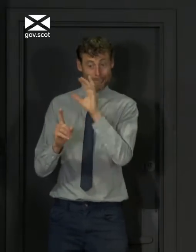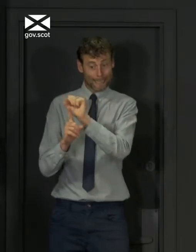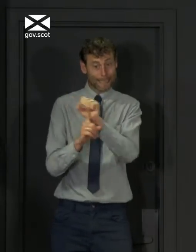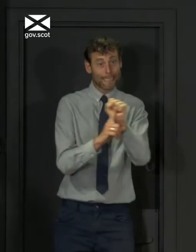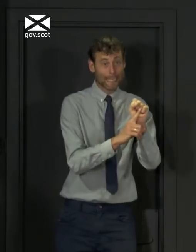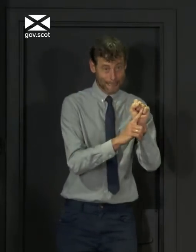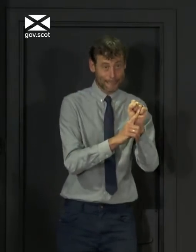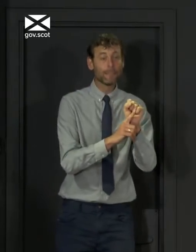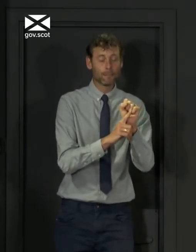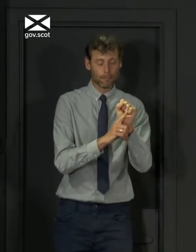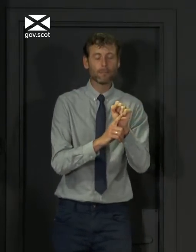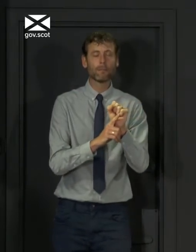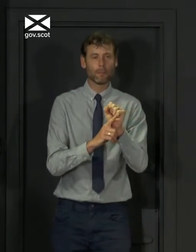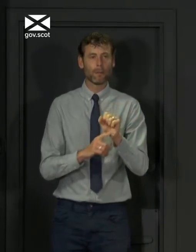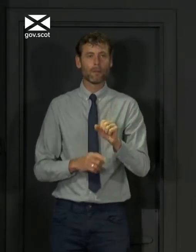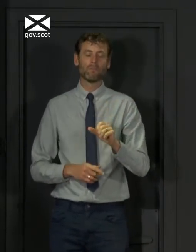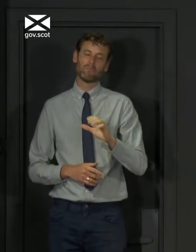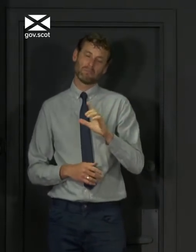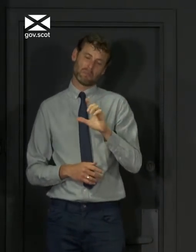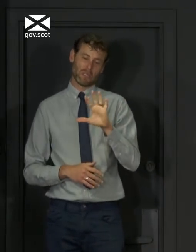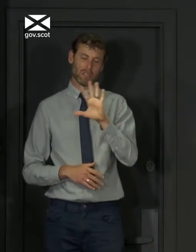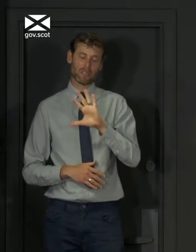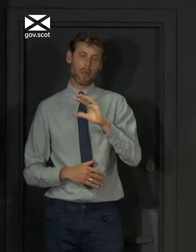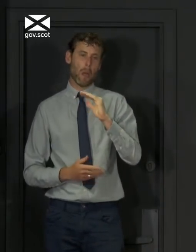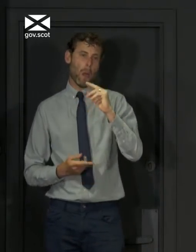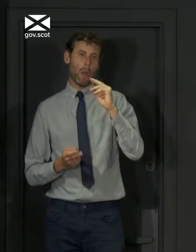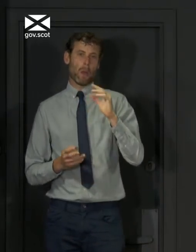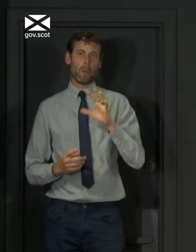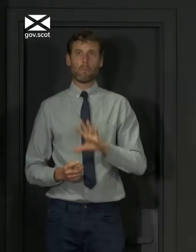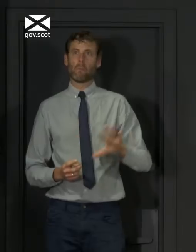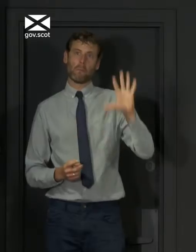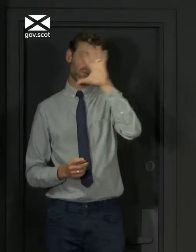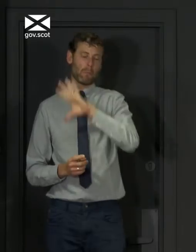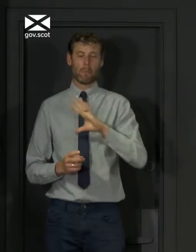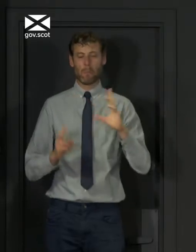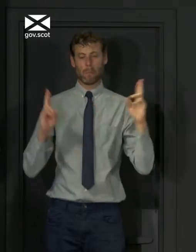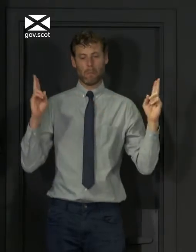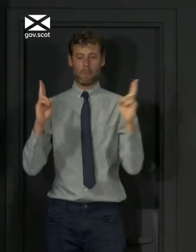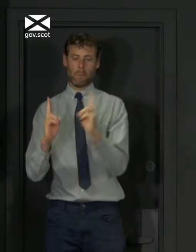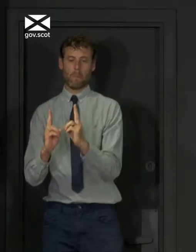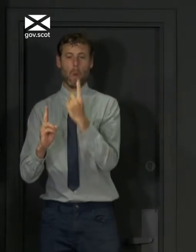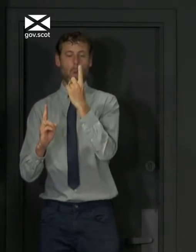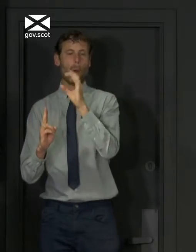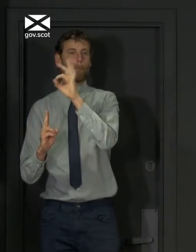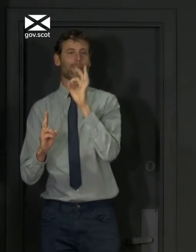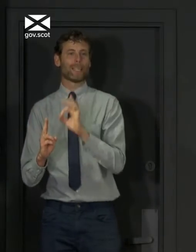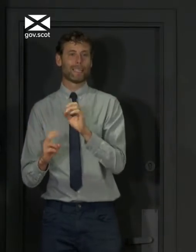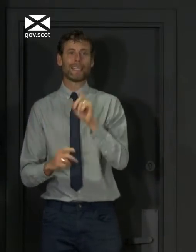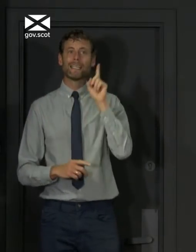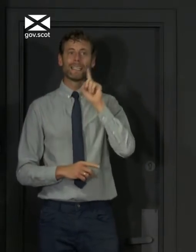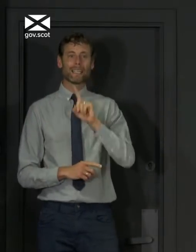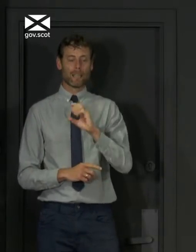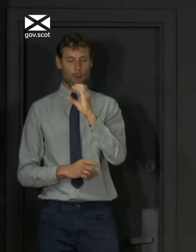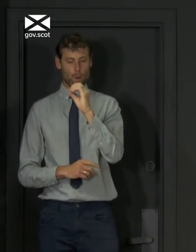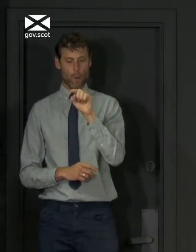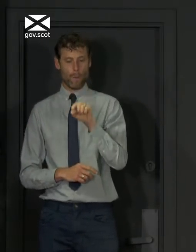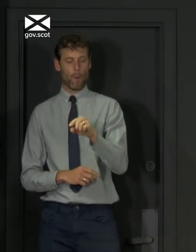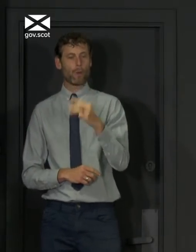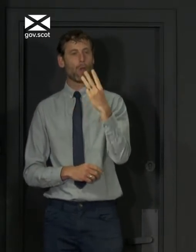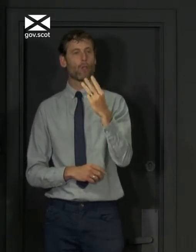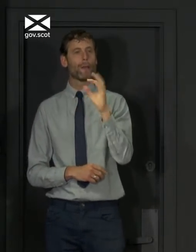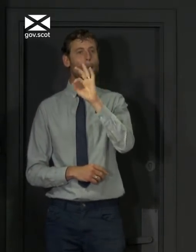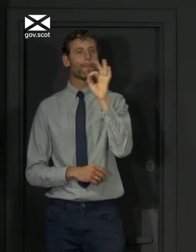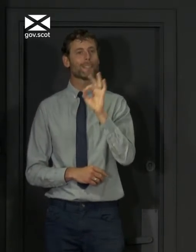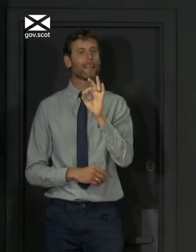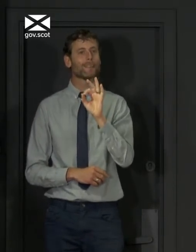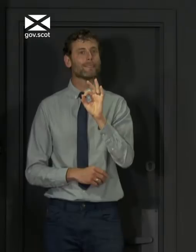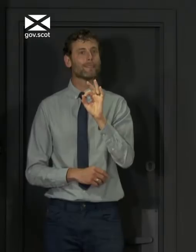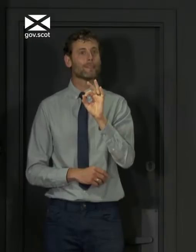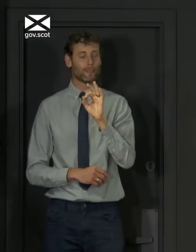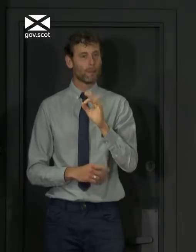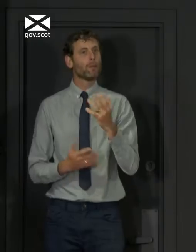is now well below 1% on a daily basis. Yesterday it was 0.3%, which is one of many signs of